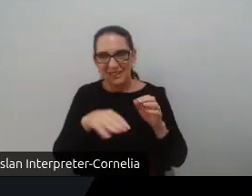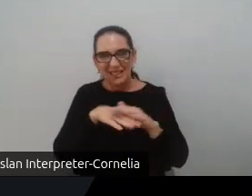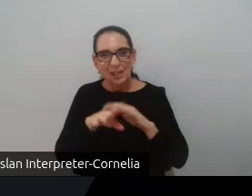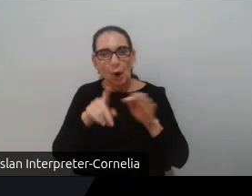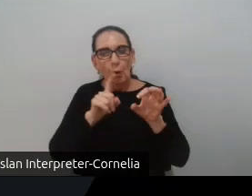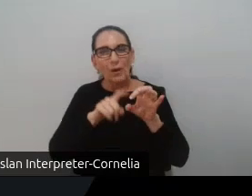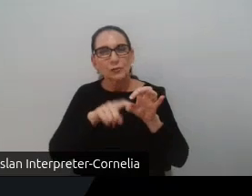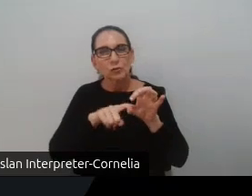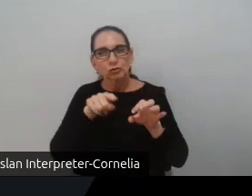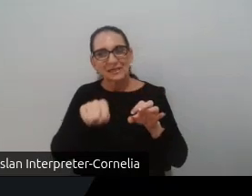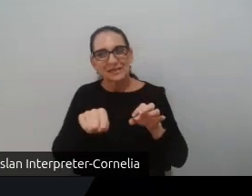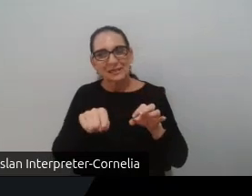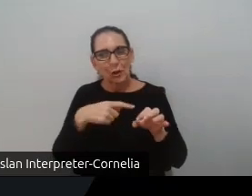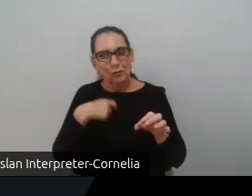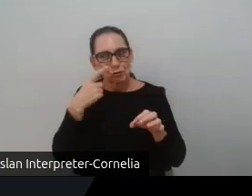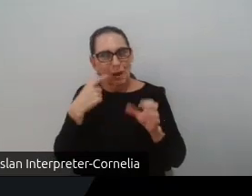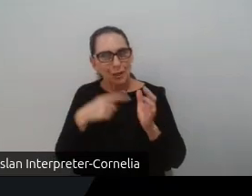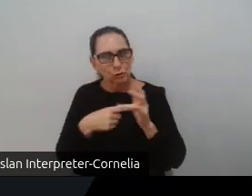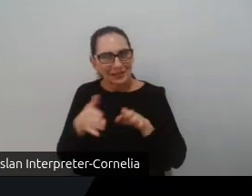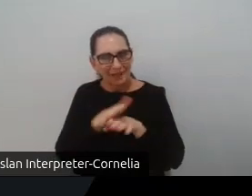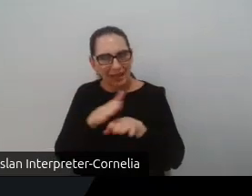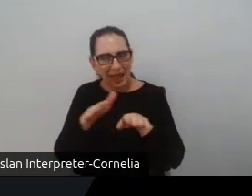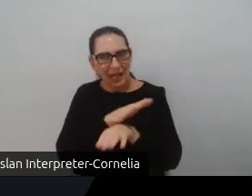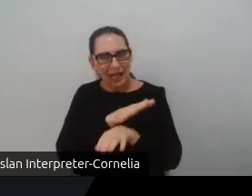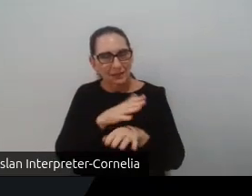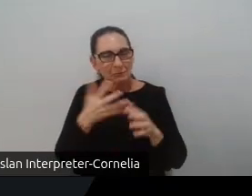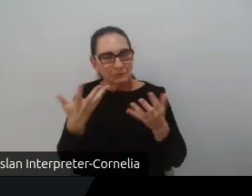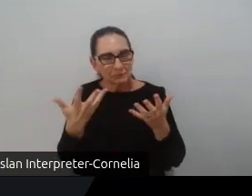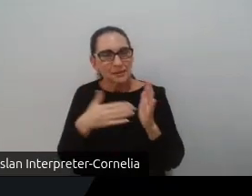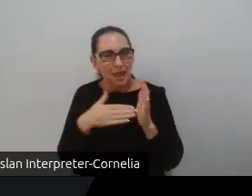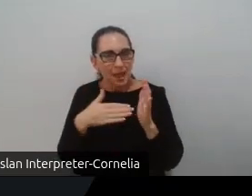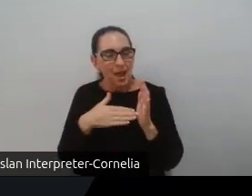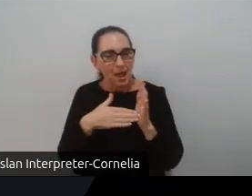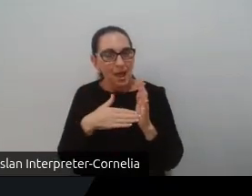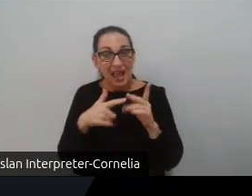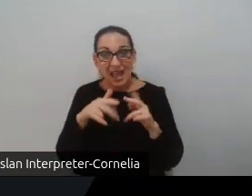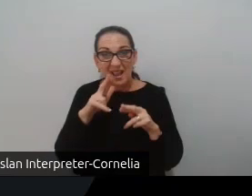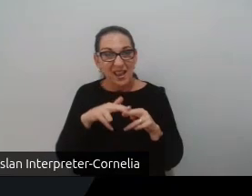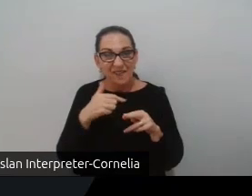try to get through as many as we can today. Um, anything that we can't answer directly because it